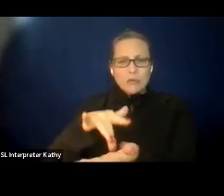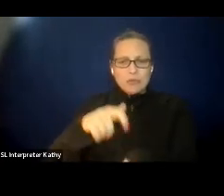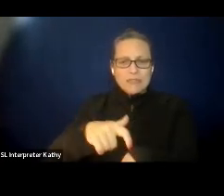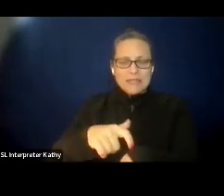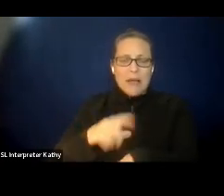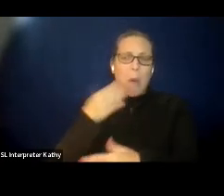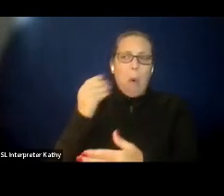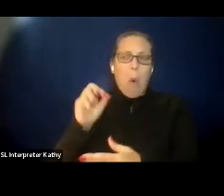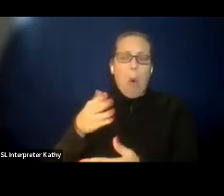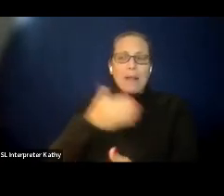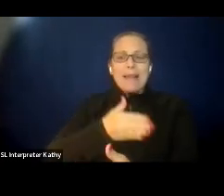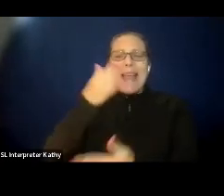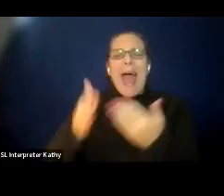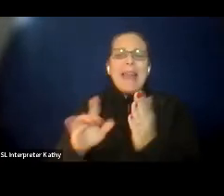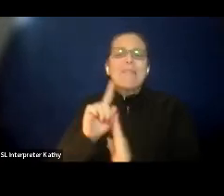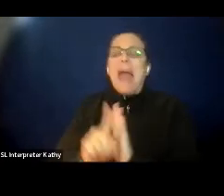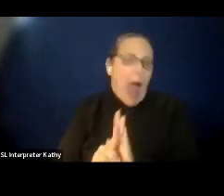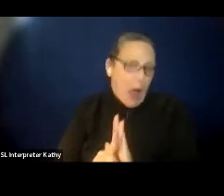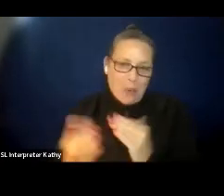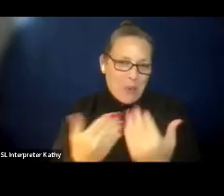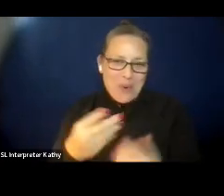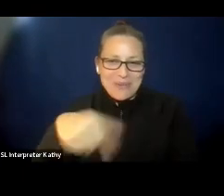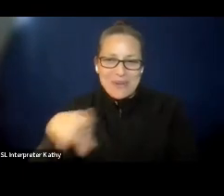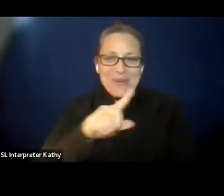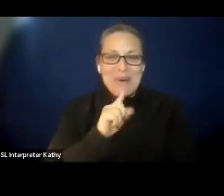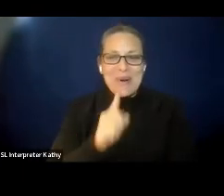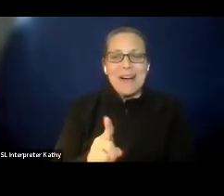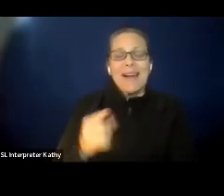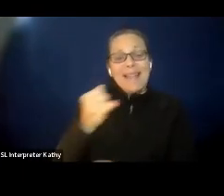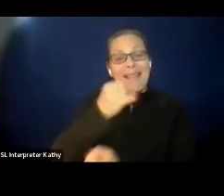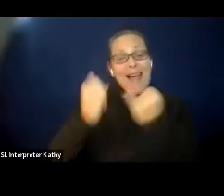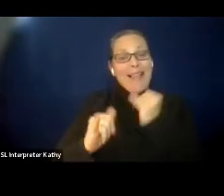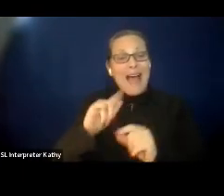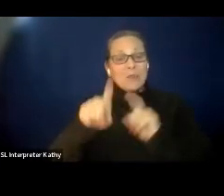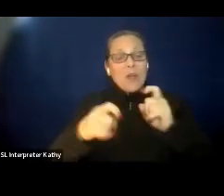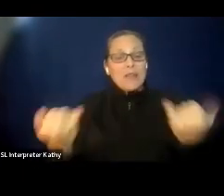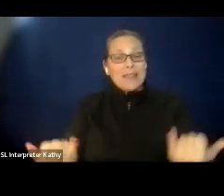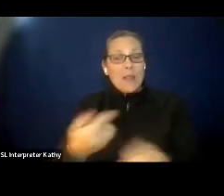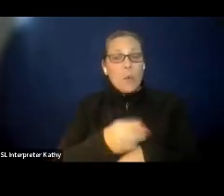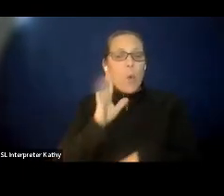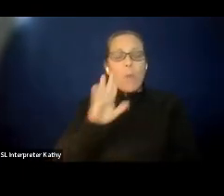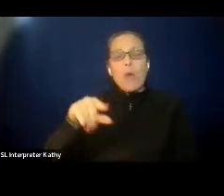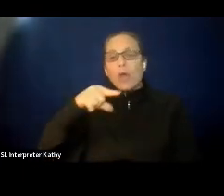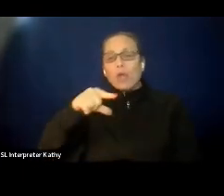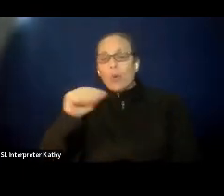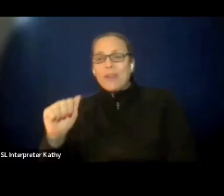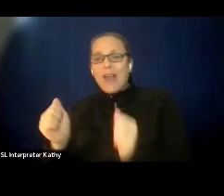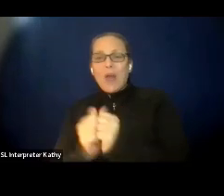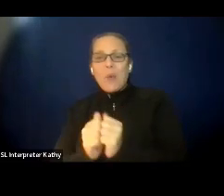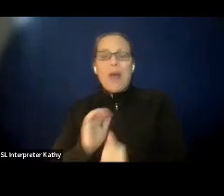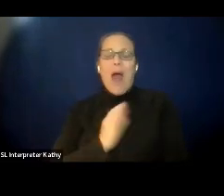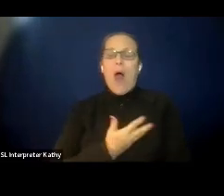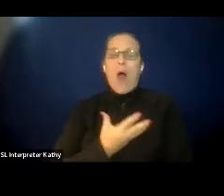portion of this presentation will be about 60 minutes. We will go to 2:00, or to the end of the hour, wherever you